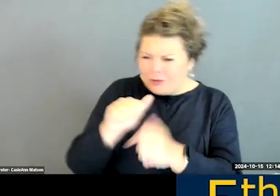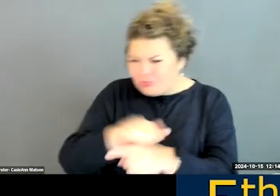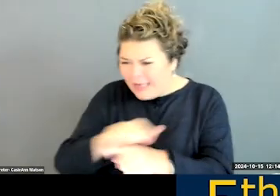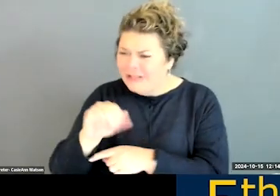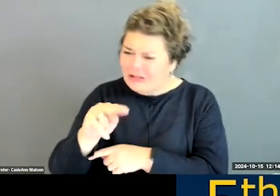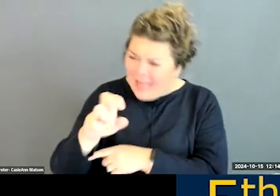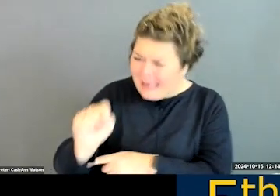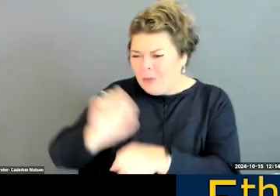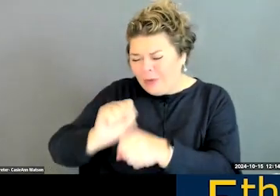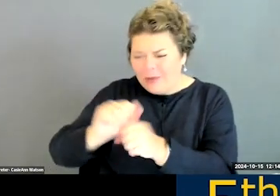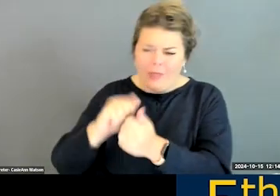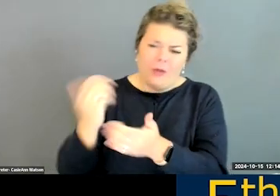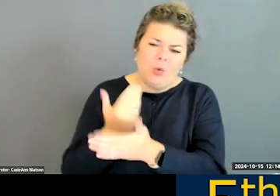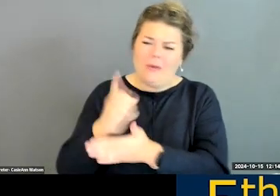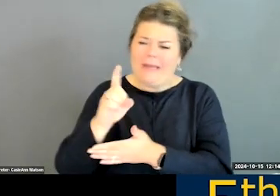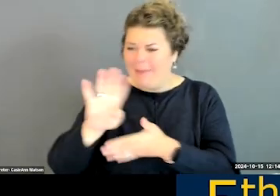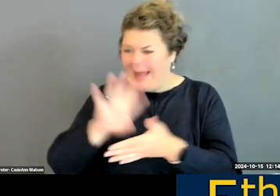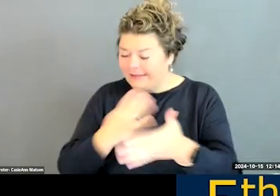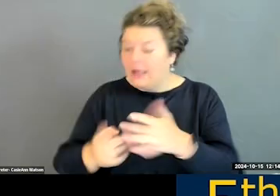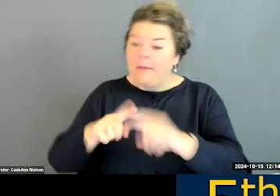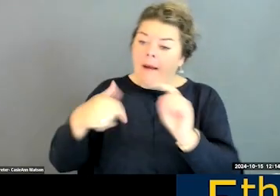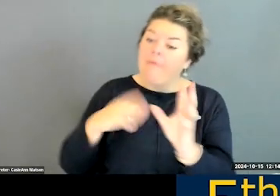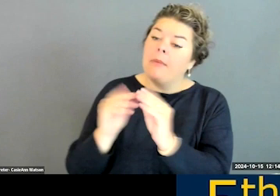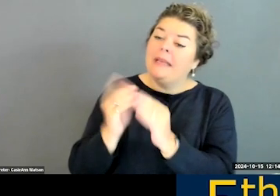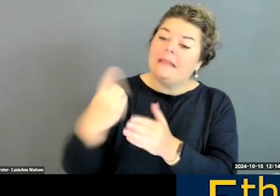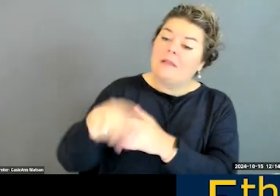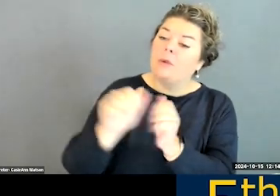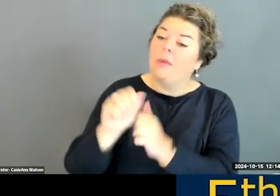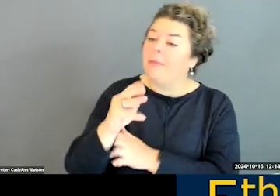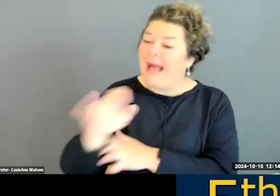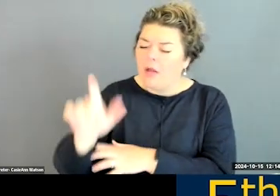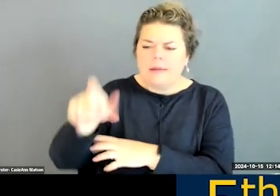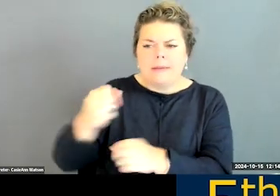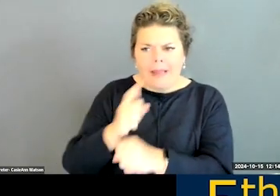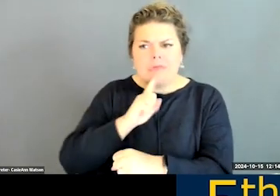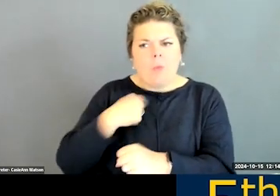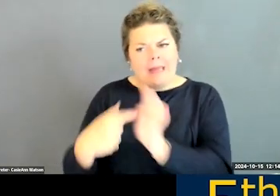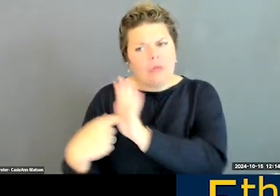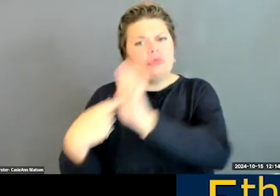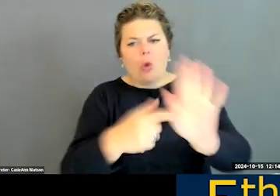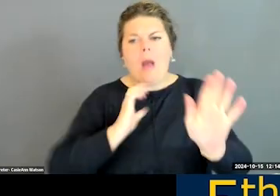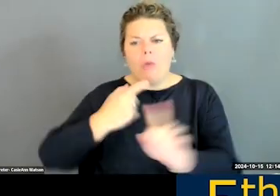"and working on the new database, "but I have a meeting next week with Michael "and I need to make sure we're able to show "our monthly quotas have been met.